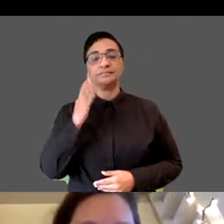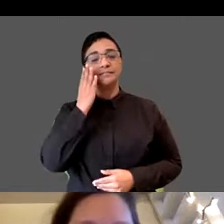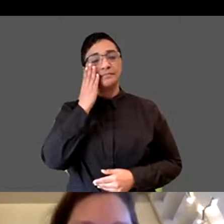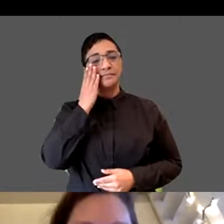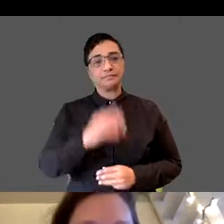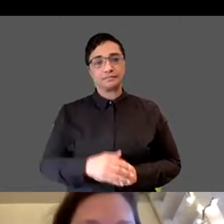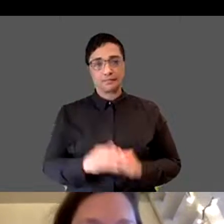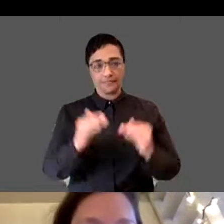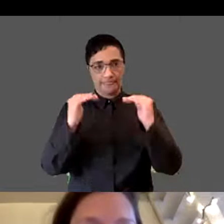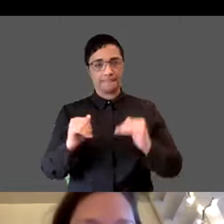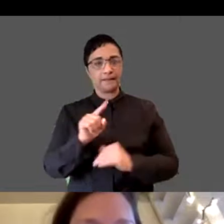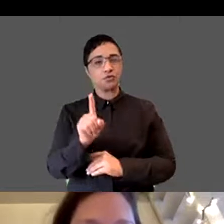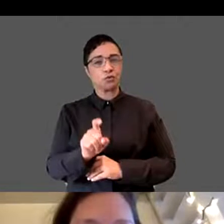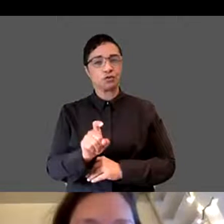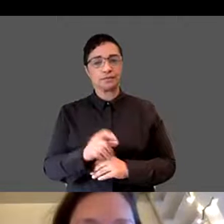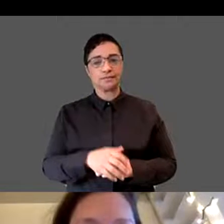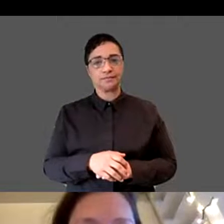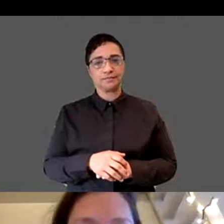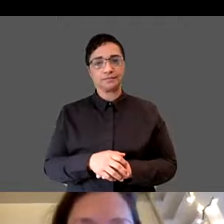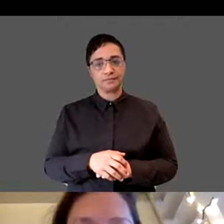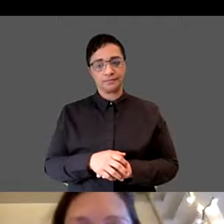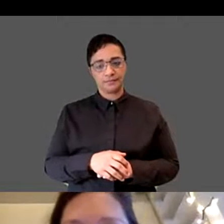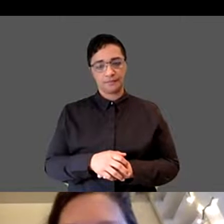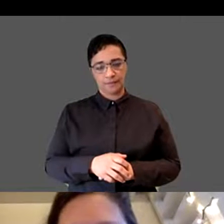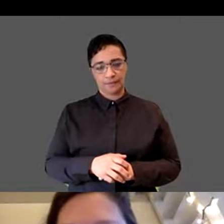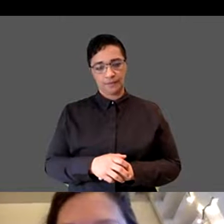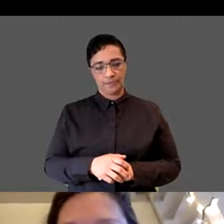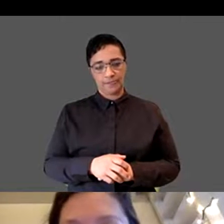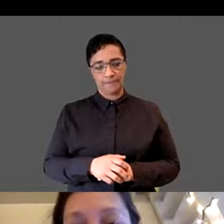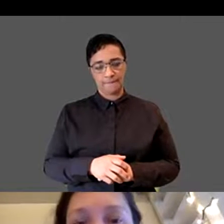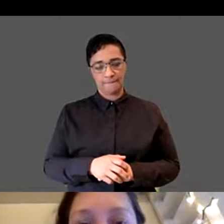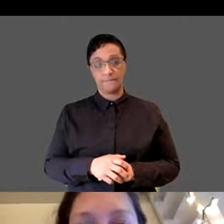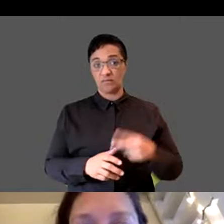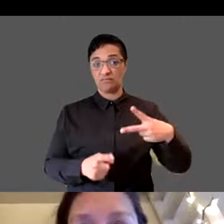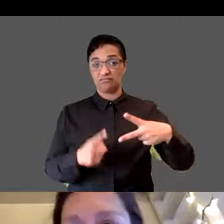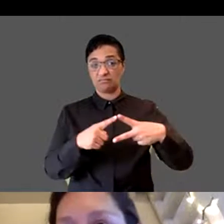Next question is from Jacqueline Mutai, actually two questions from her.